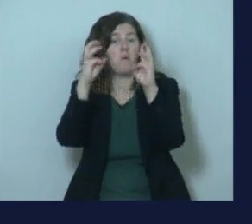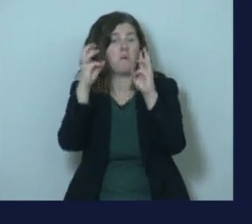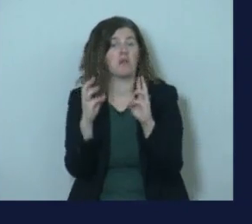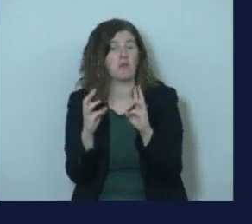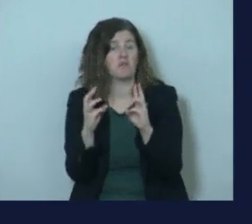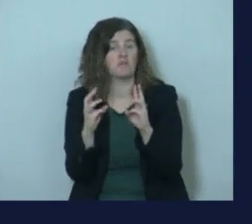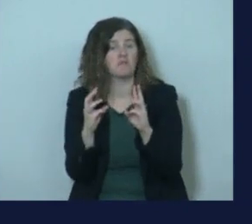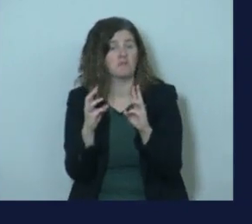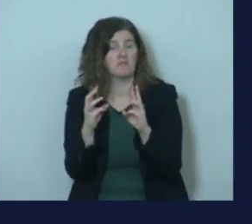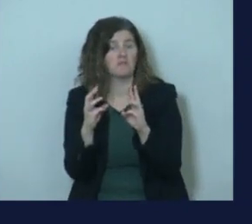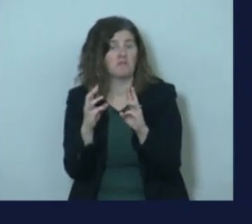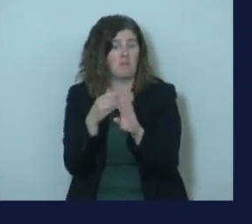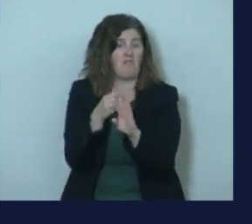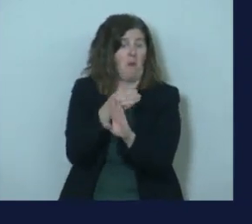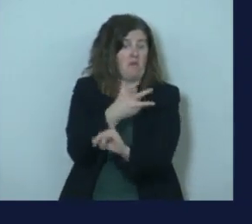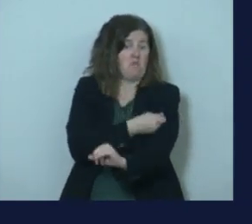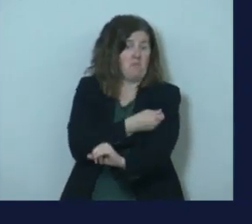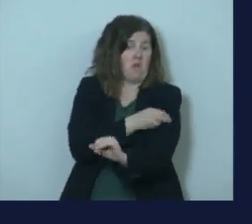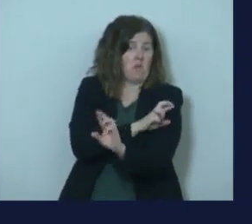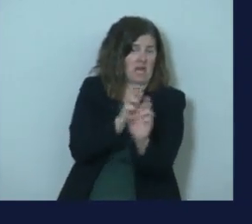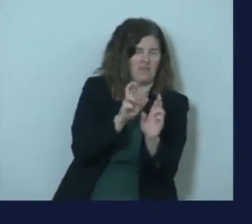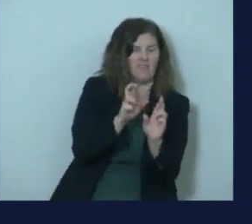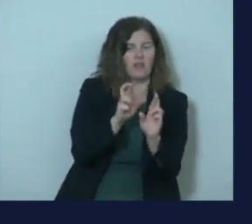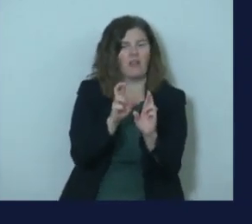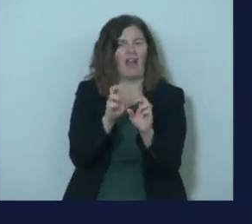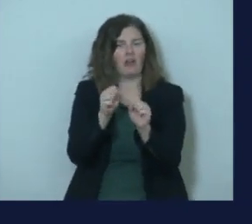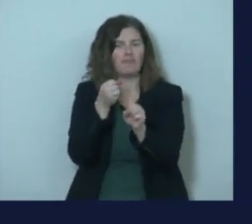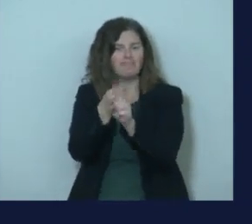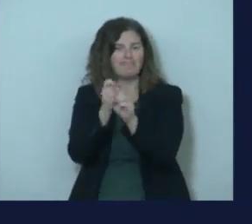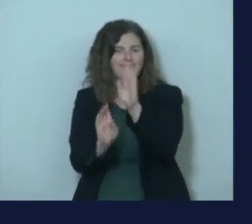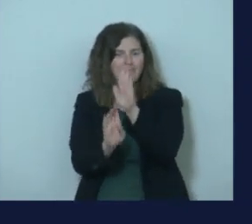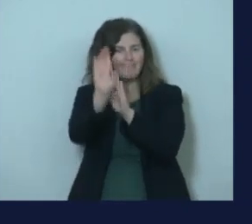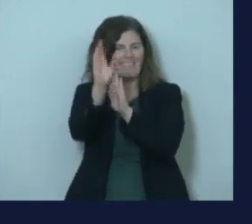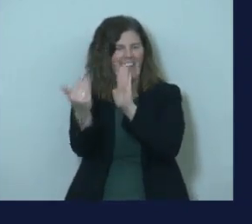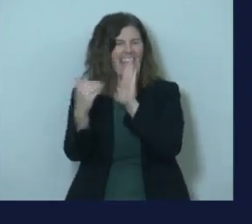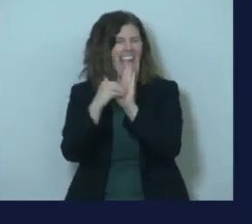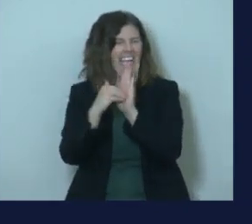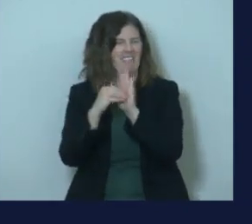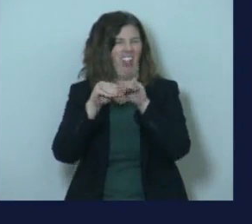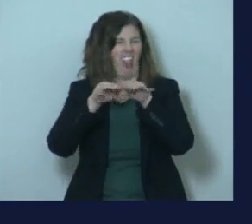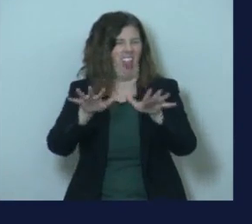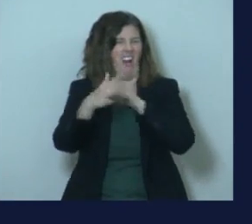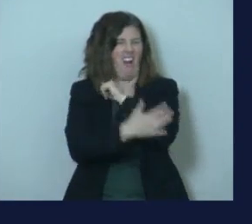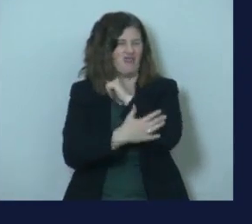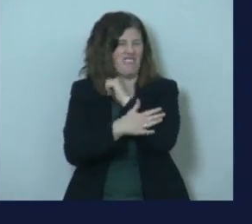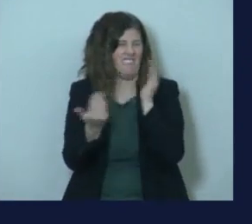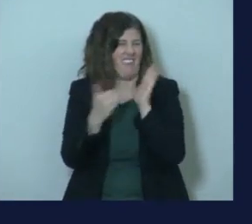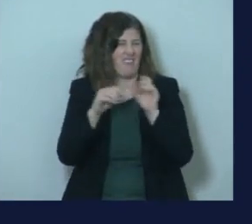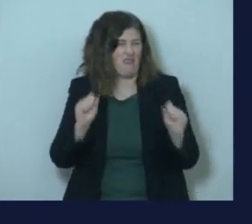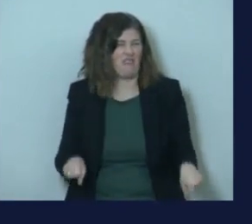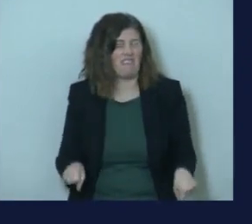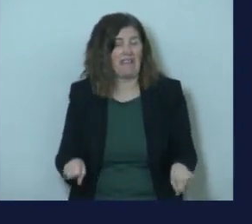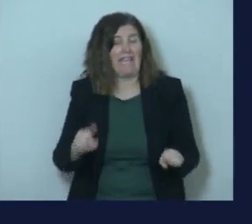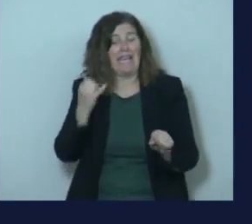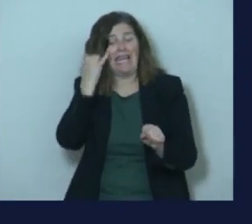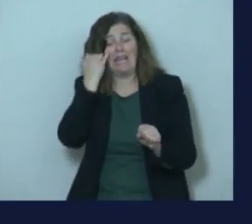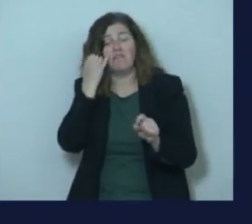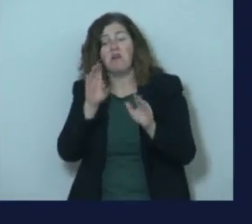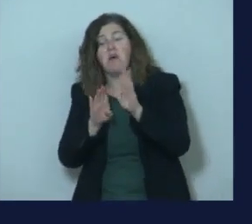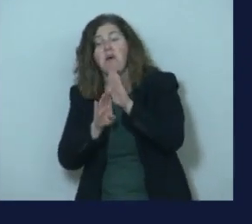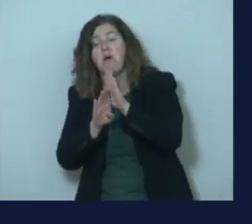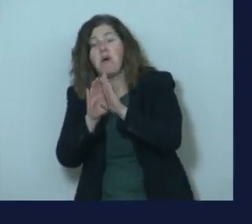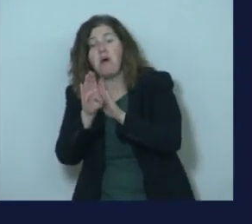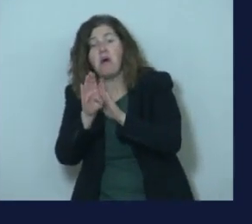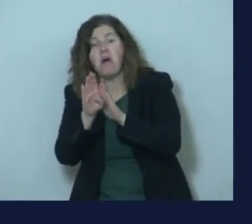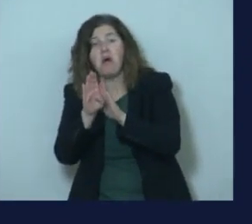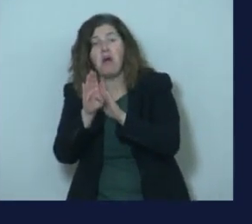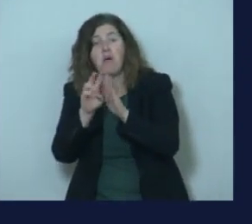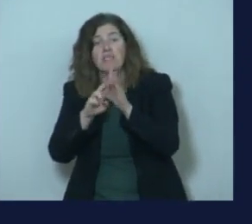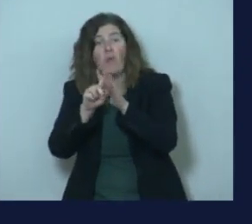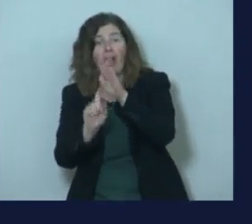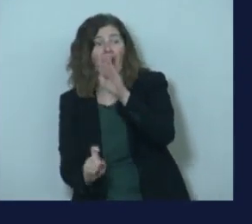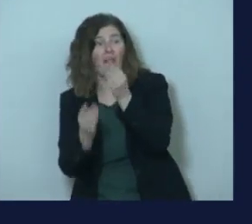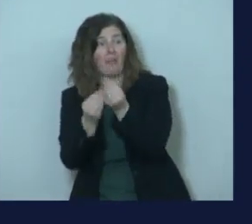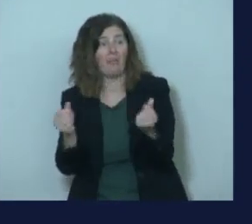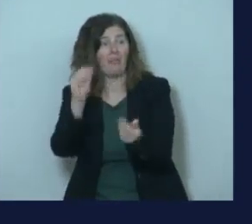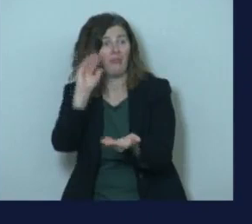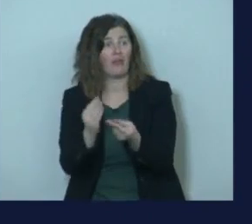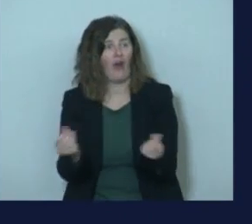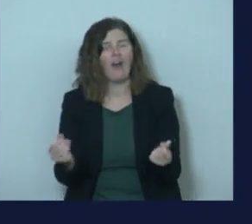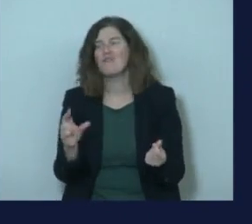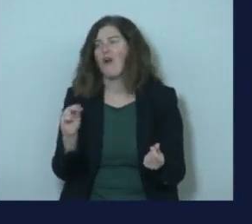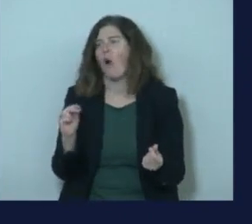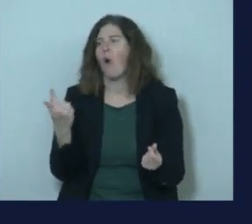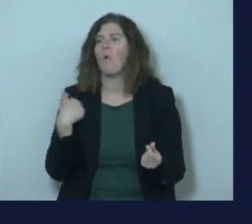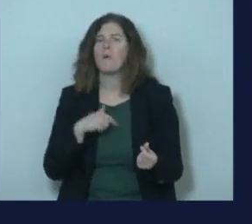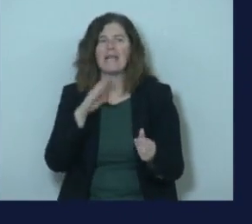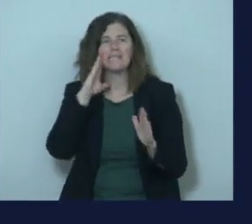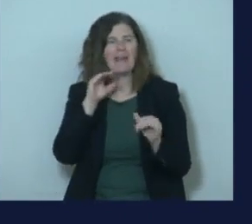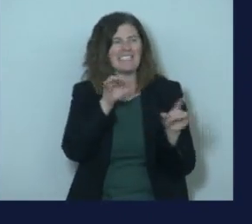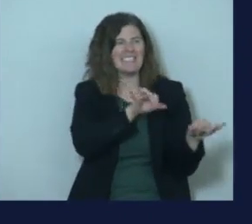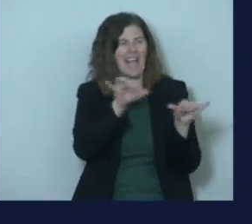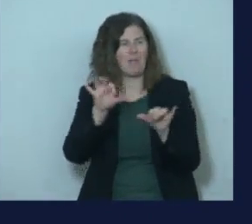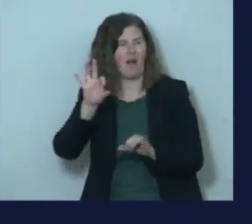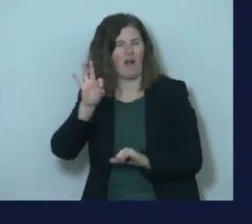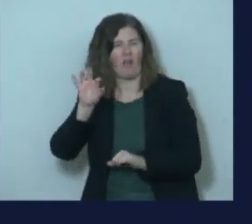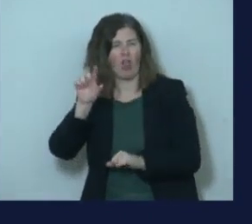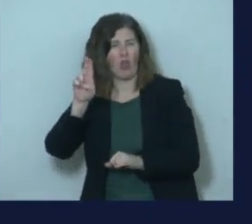WE WILL BE REMINDING YOU, ALL OF THE PUBLIC HEALTH EXPERTS ARE PREDICTING THAT IN THE WINTER, WE COULD HAVE ANOTHER SURGE OF THE VIRUS MAKING ITS WAY AROUND THE COUNTRY.